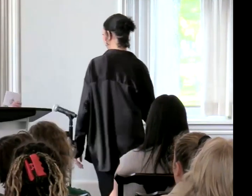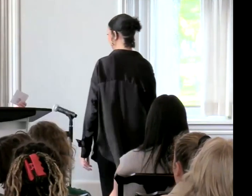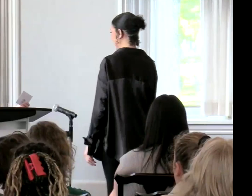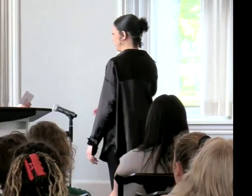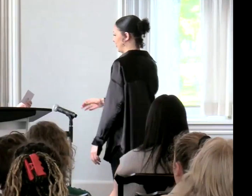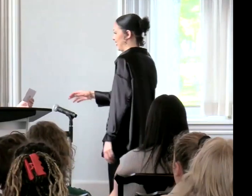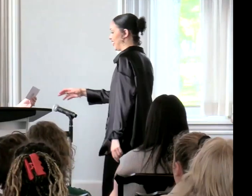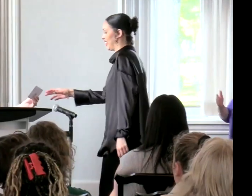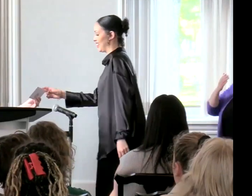Again, thank you.